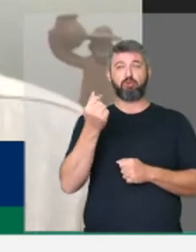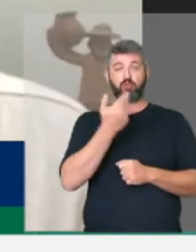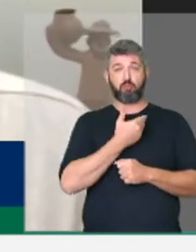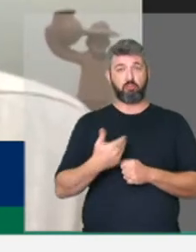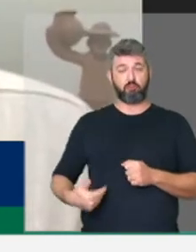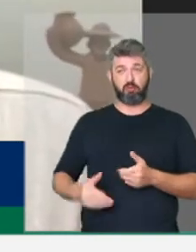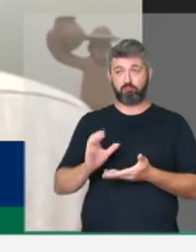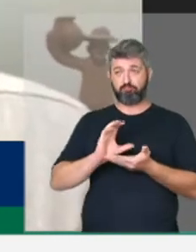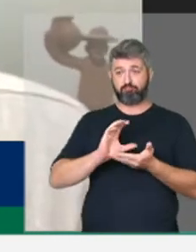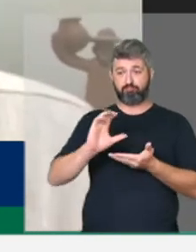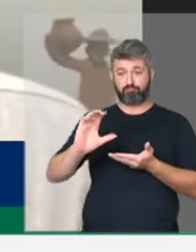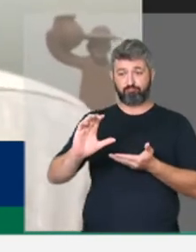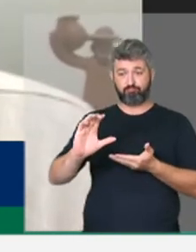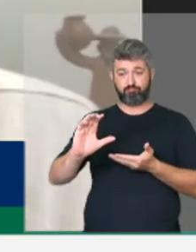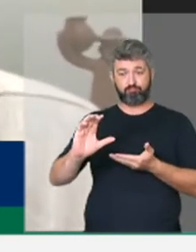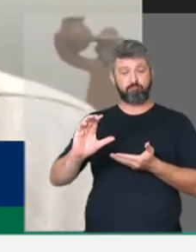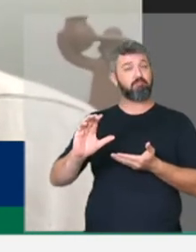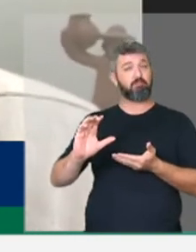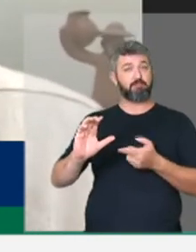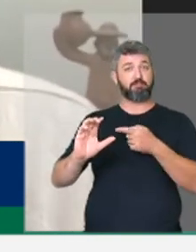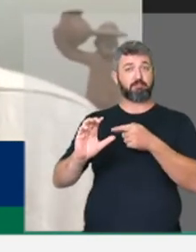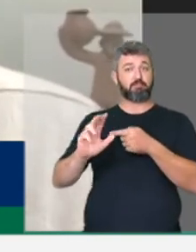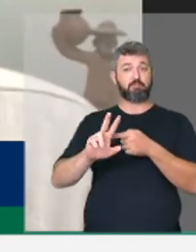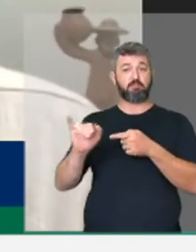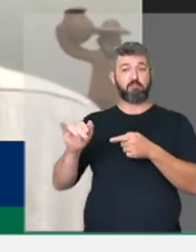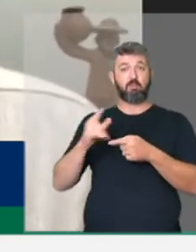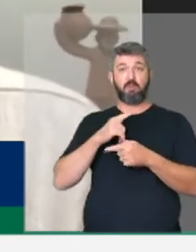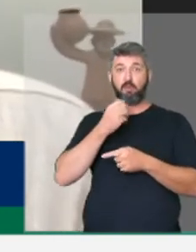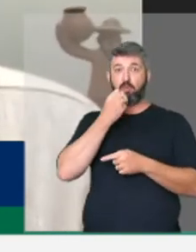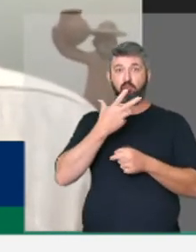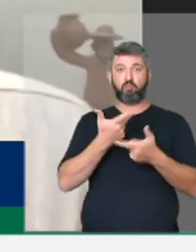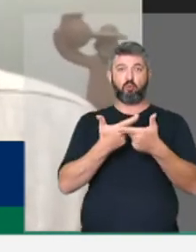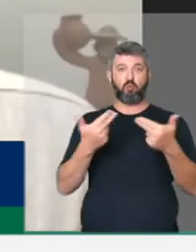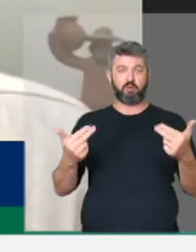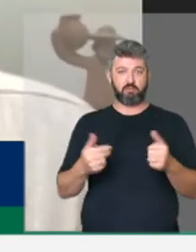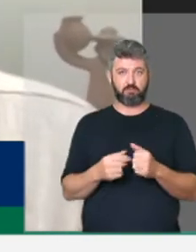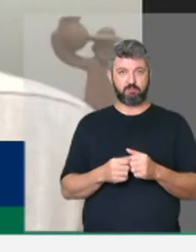NÃO HONROU COM OS RECURSOS DO TESOURO PARA GARANTIR QUE FOSSEM RESOLVIDAS A QUESTÃO